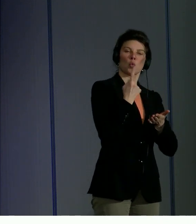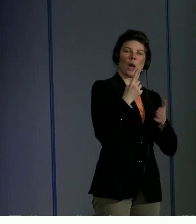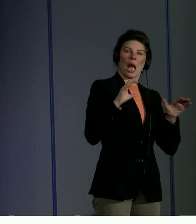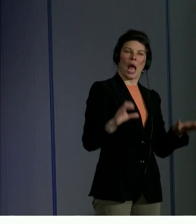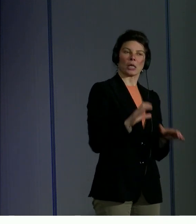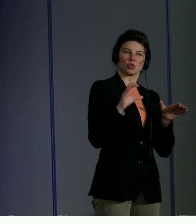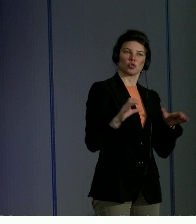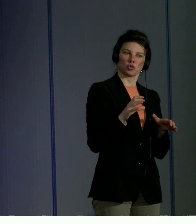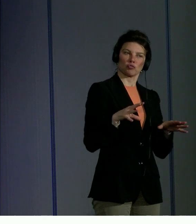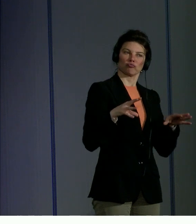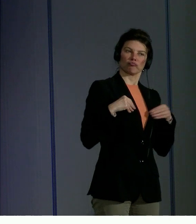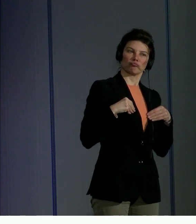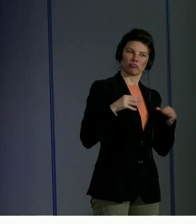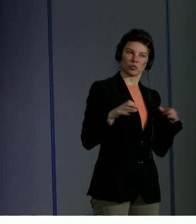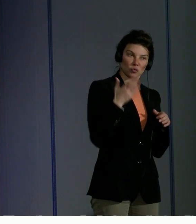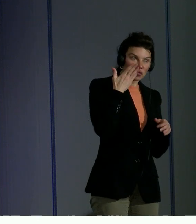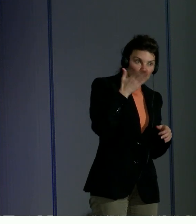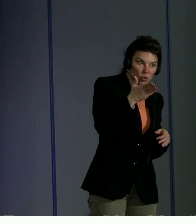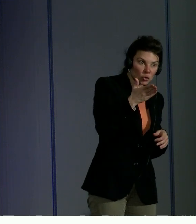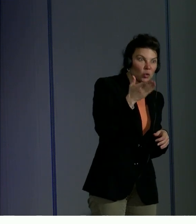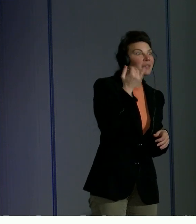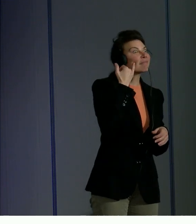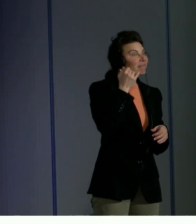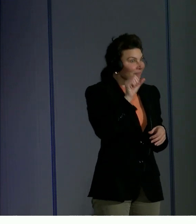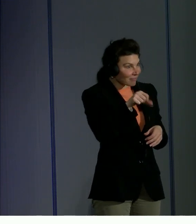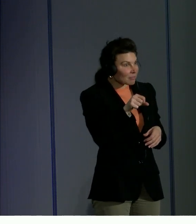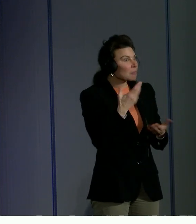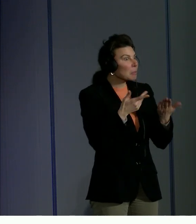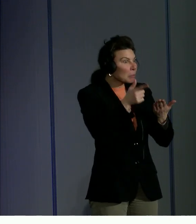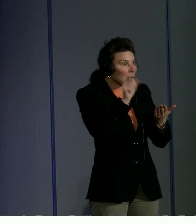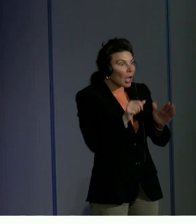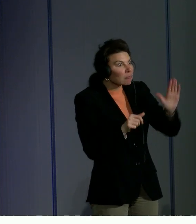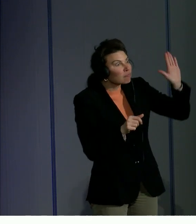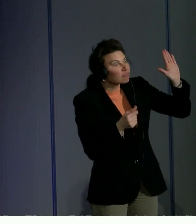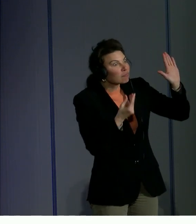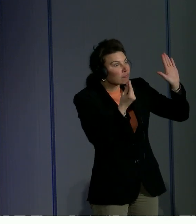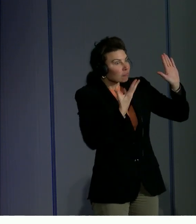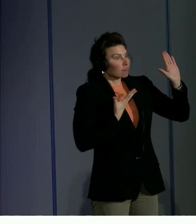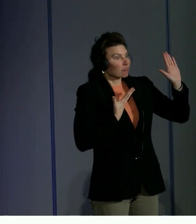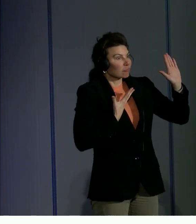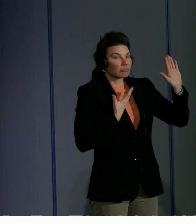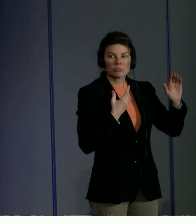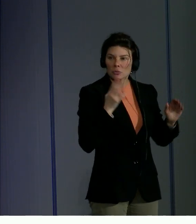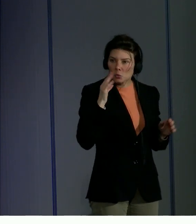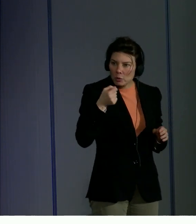And if so, did you want to raise your hand? And we'll get the microphone to you.